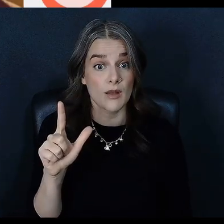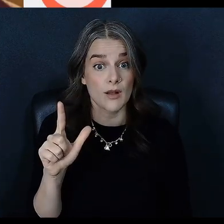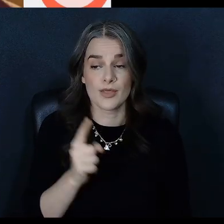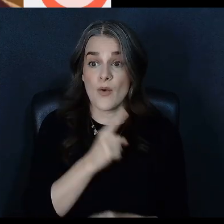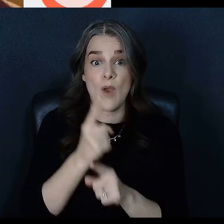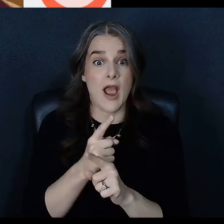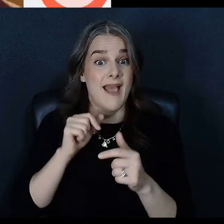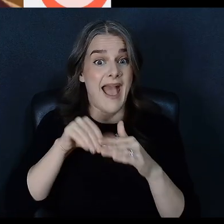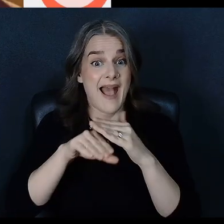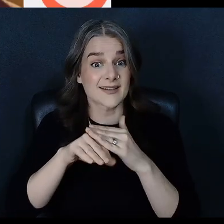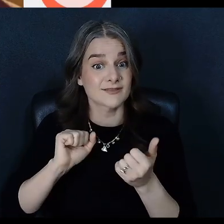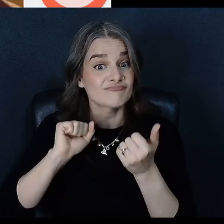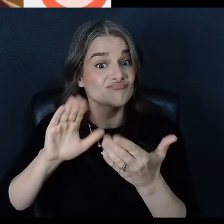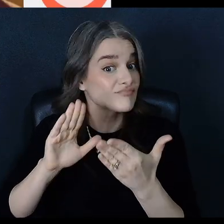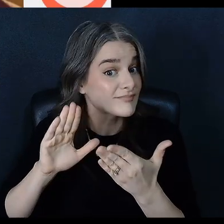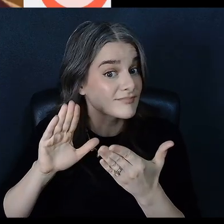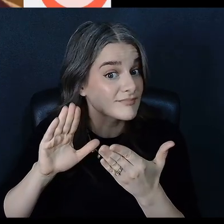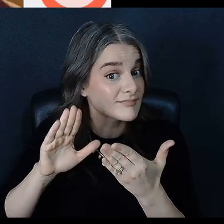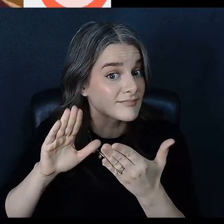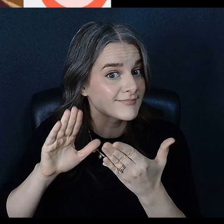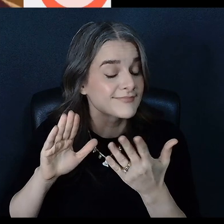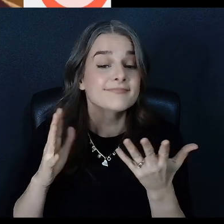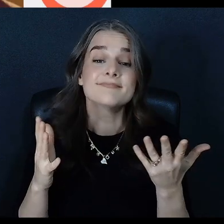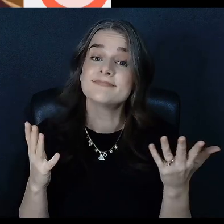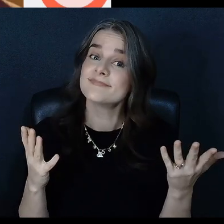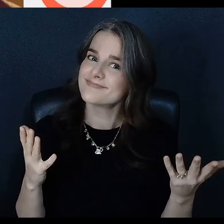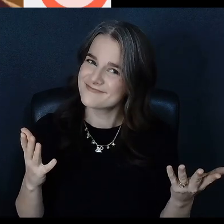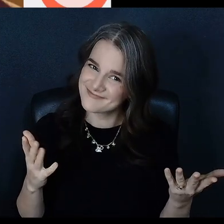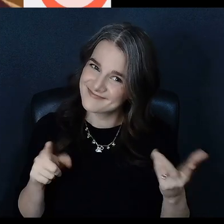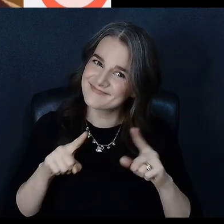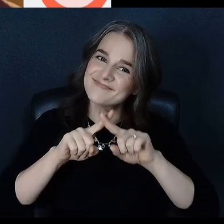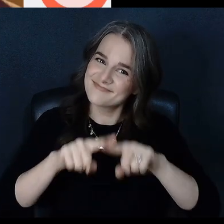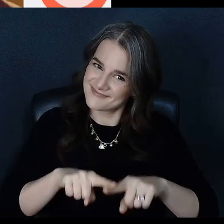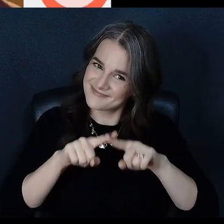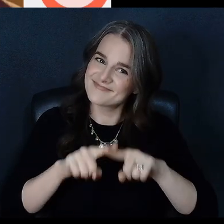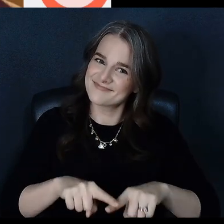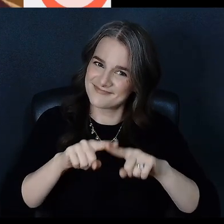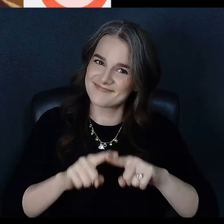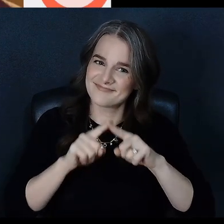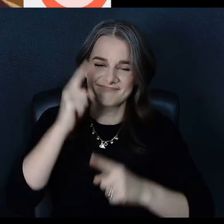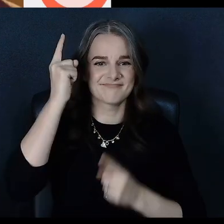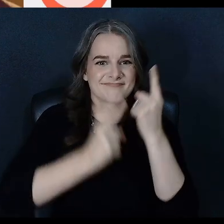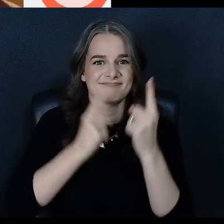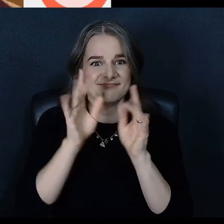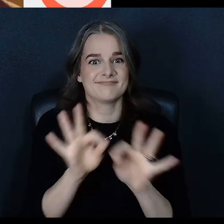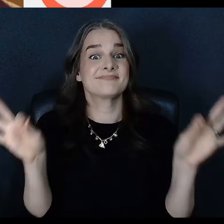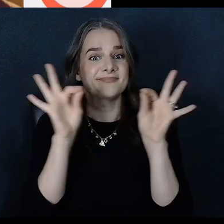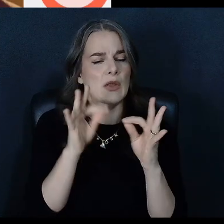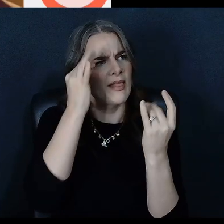And I guess it depends, right? These considerations become really important when we start thinking about these different areas of tech.